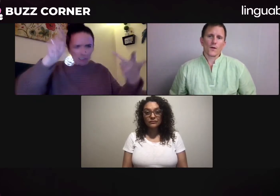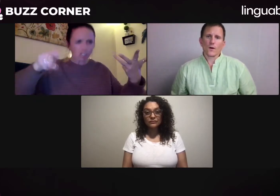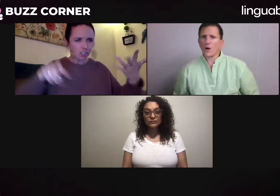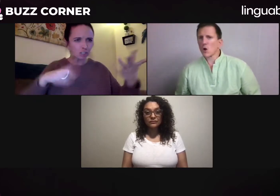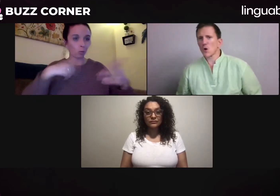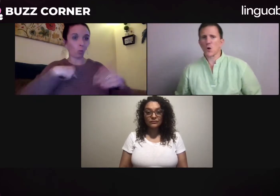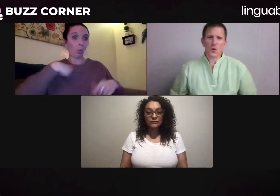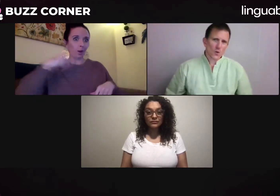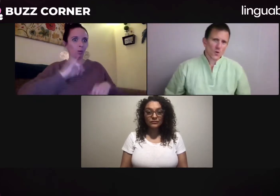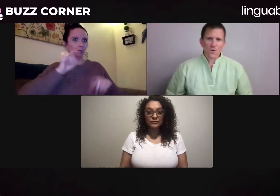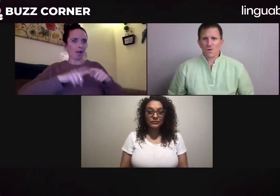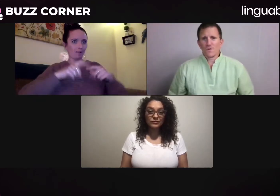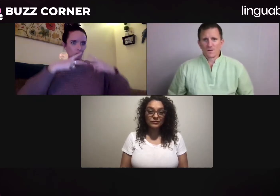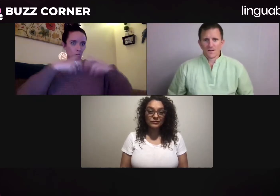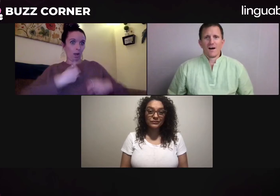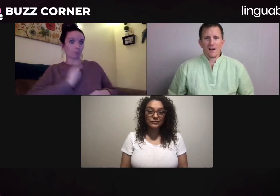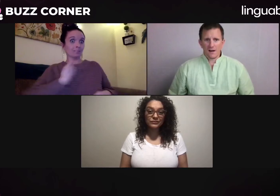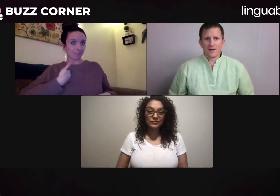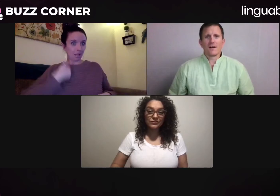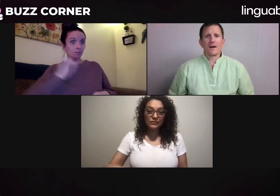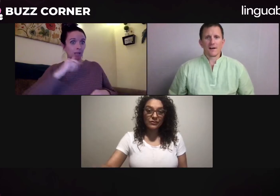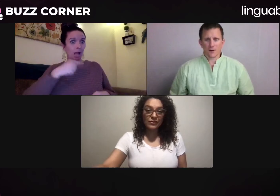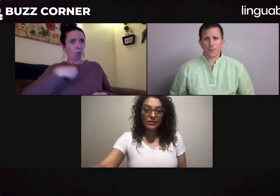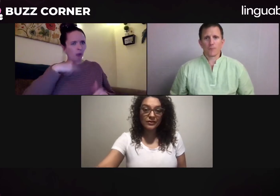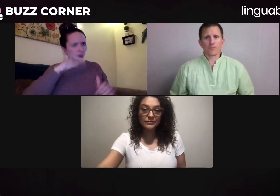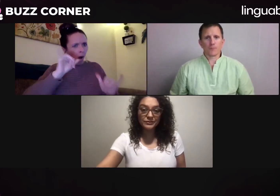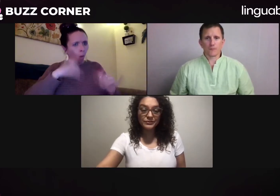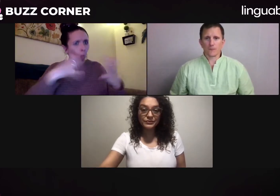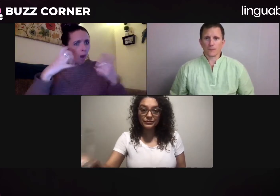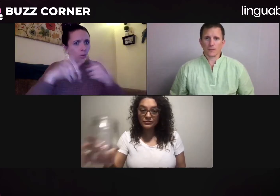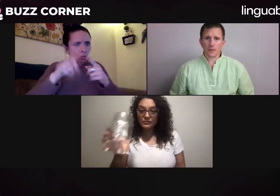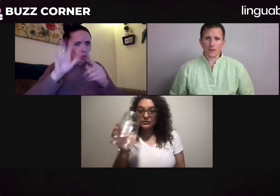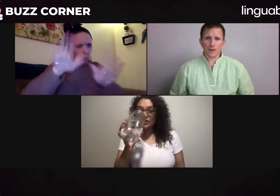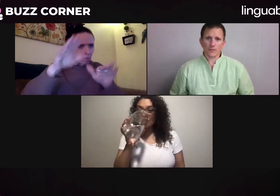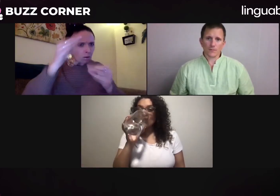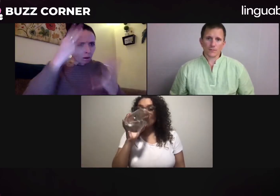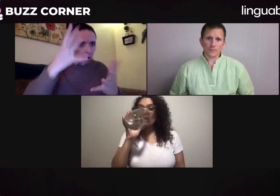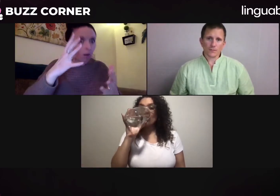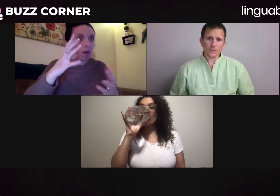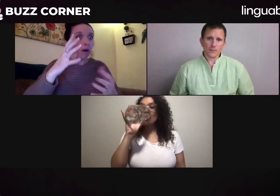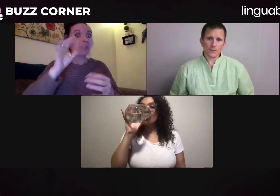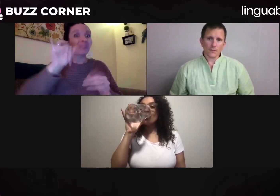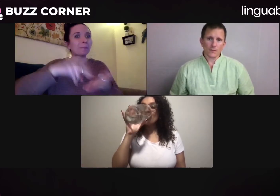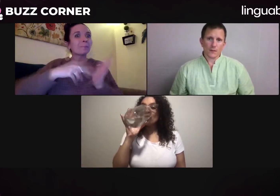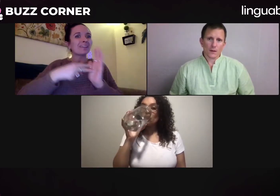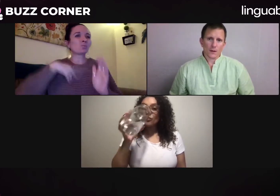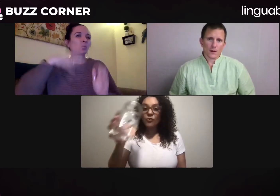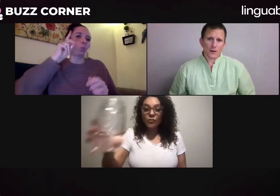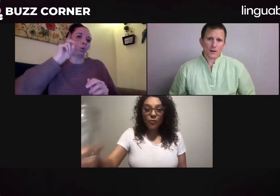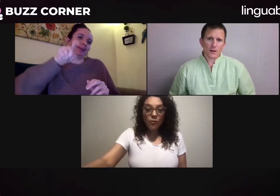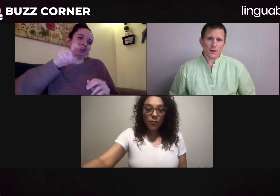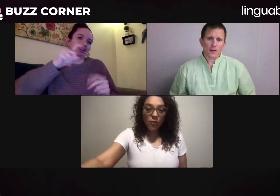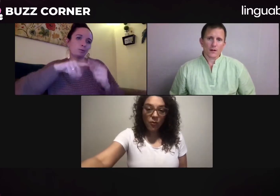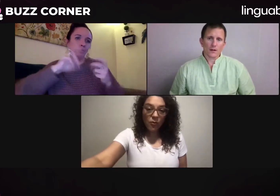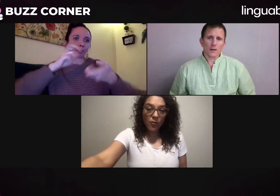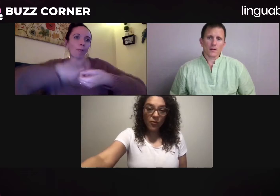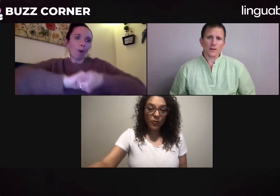and let other folks do all of these things that we think that they should do. We also, as a community need to be doing some of that work.